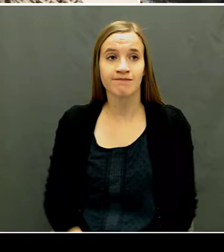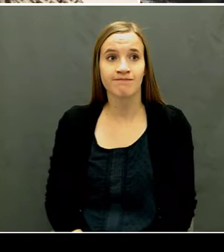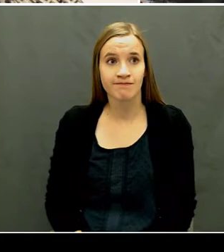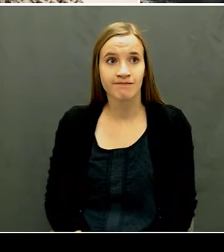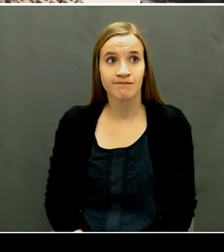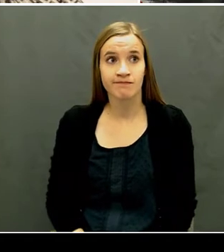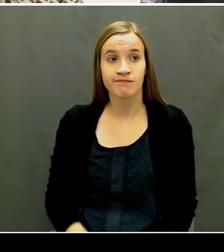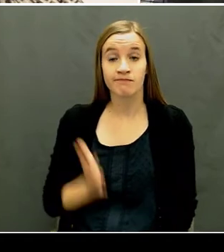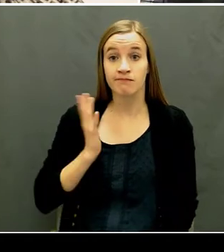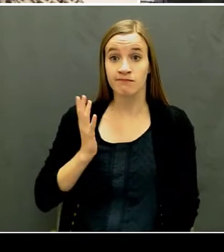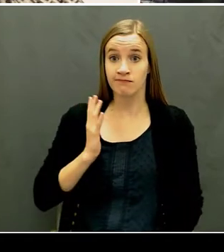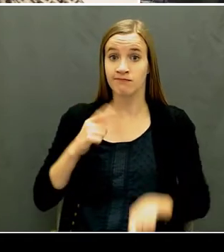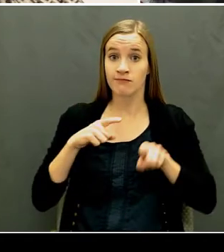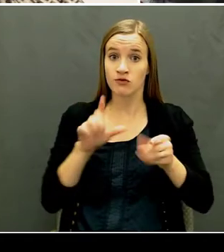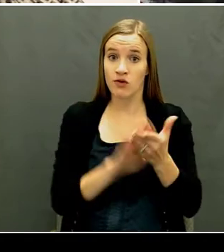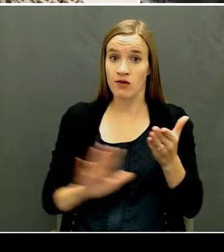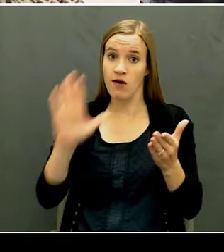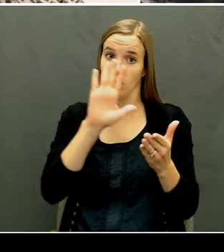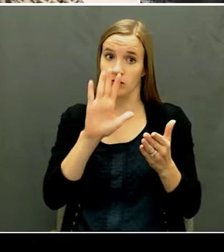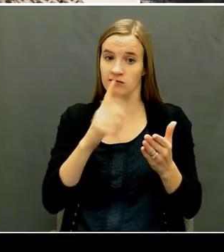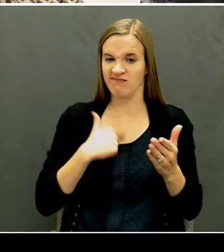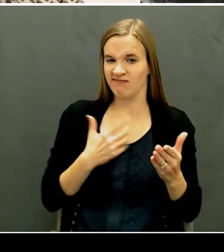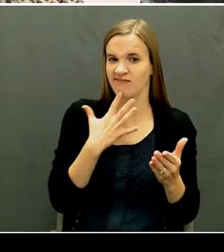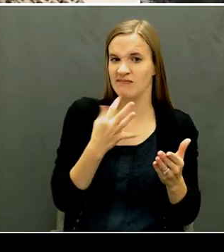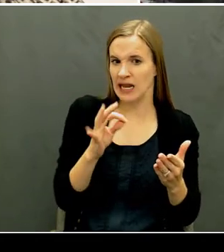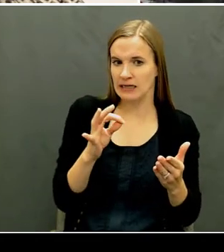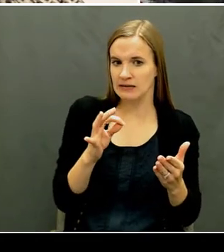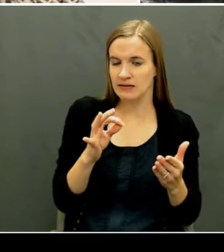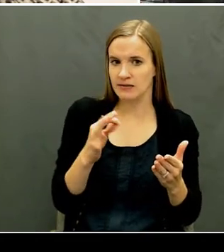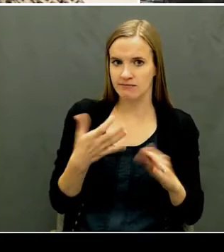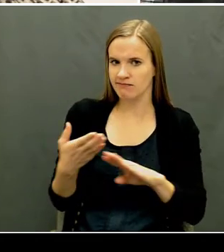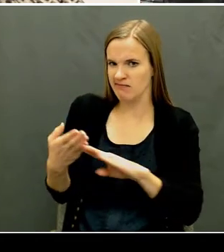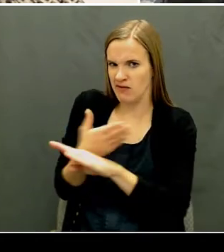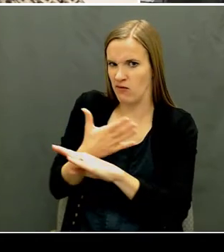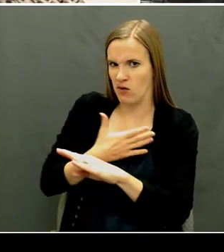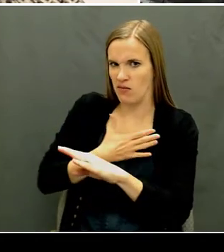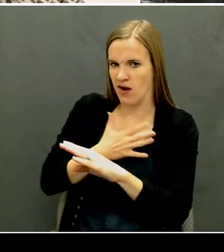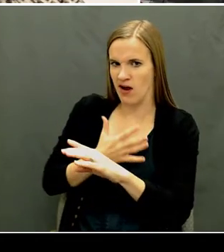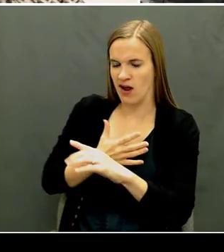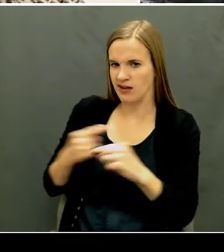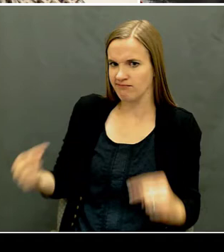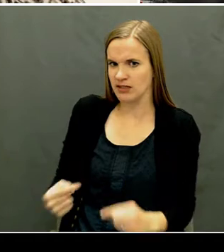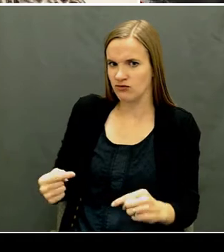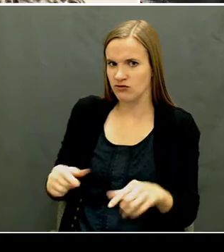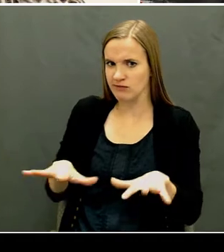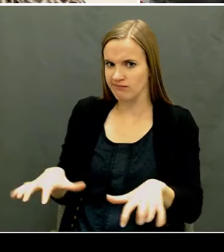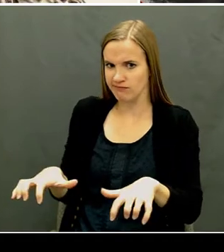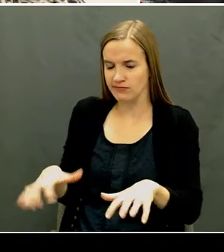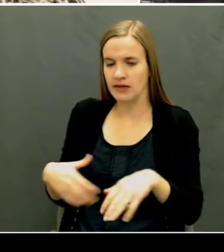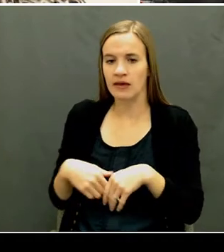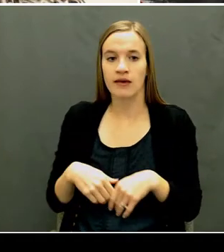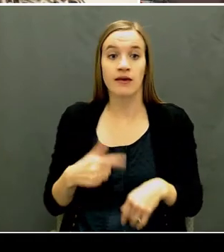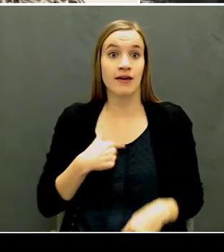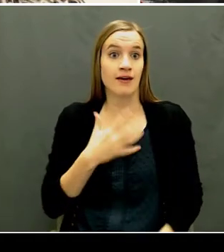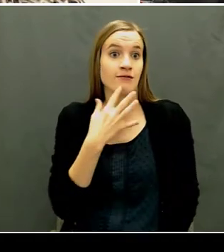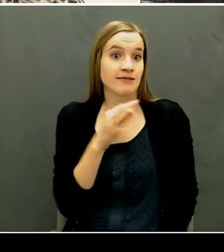across a rally down in the campus, it was the first Earth Day. Think about Earth Day, 50 plus